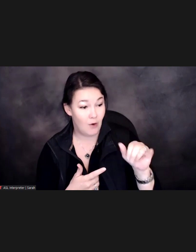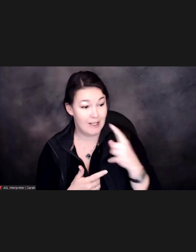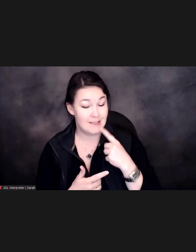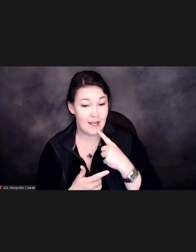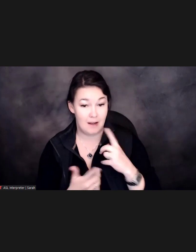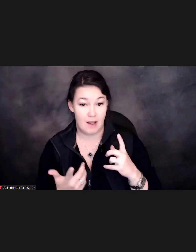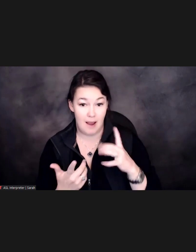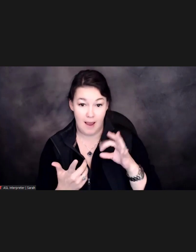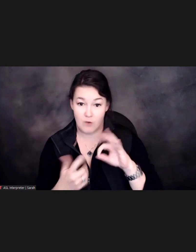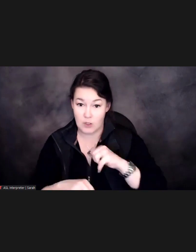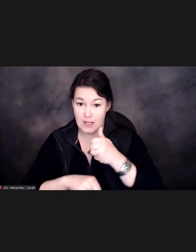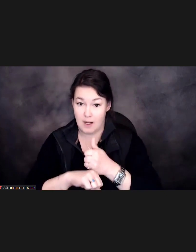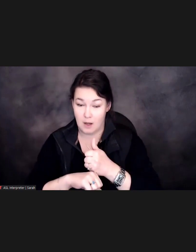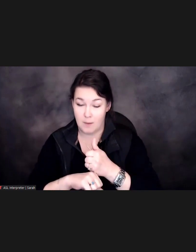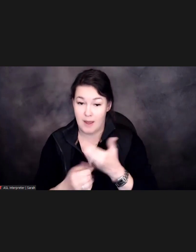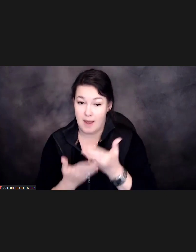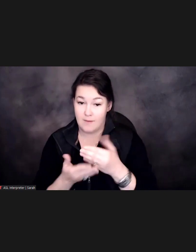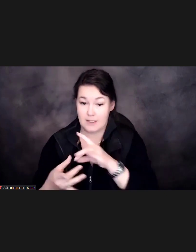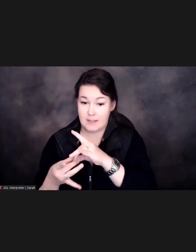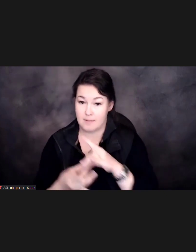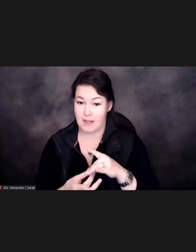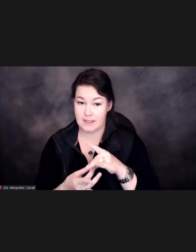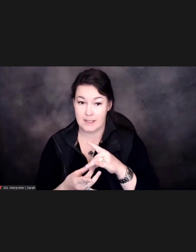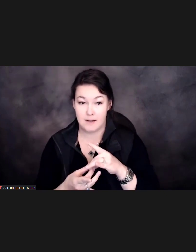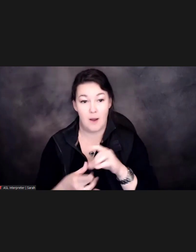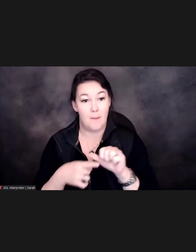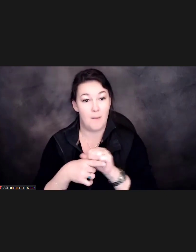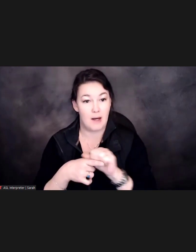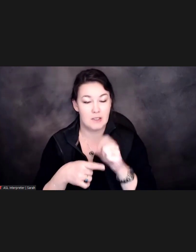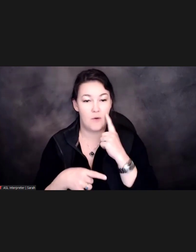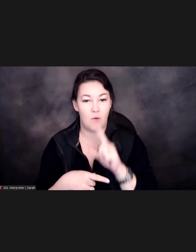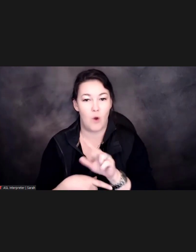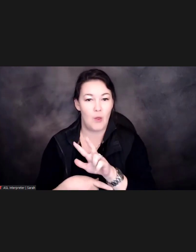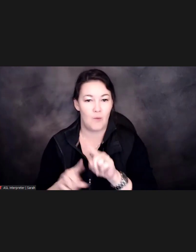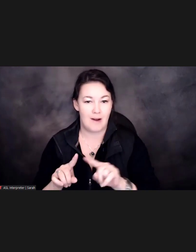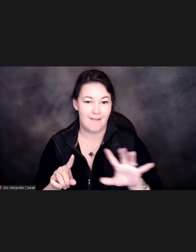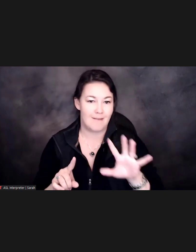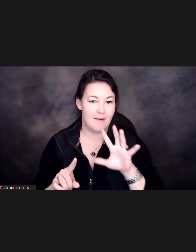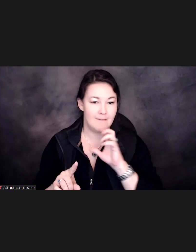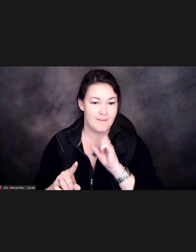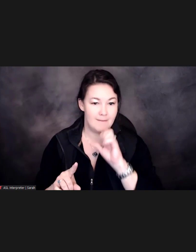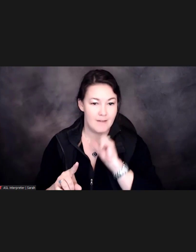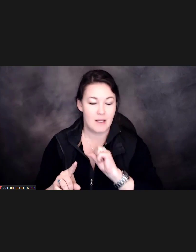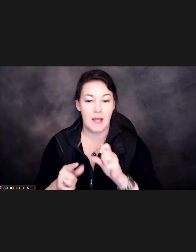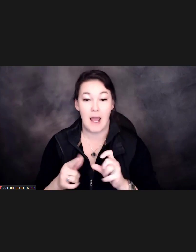you're establishing evidence-based practices for 3 to 5 year olds, and